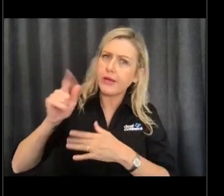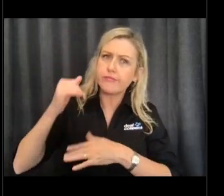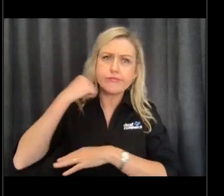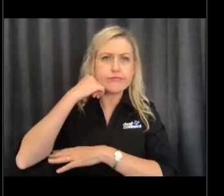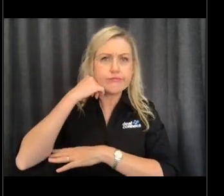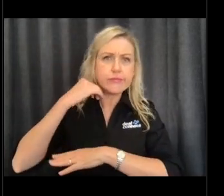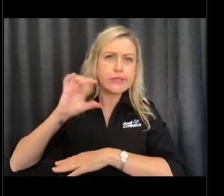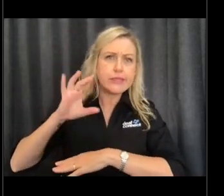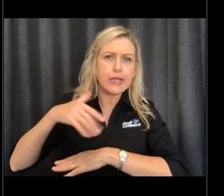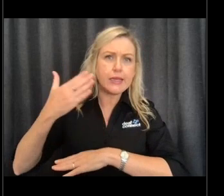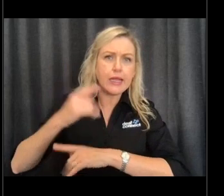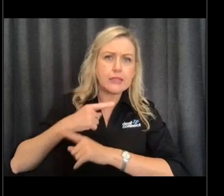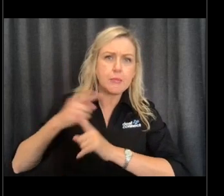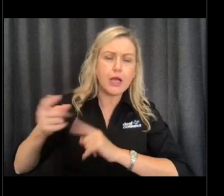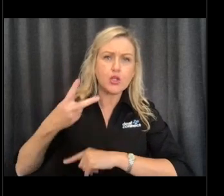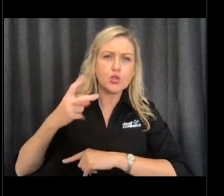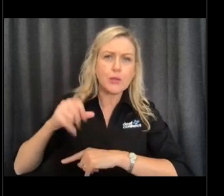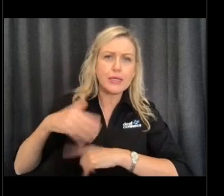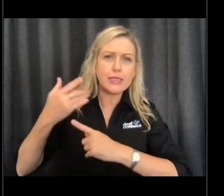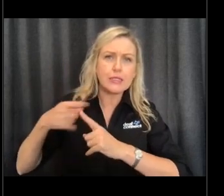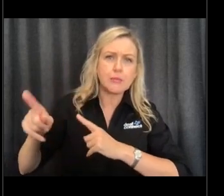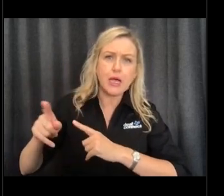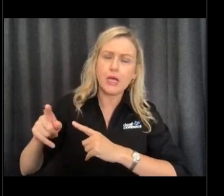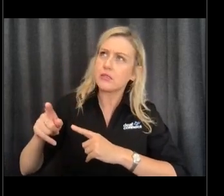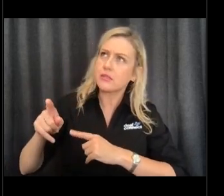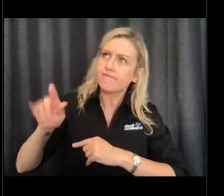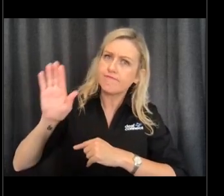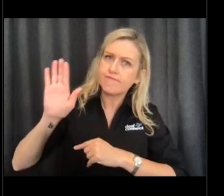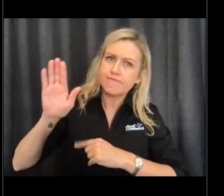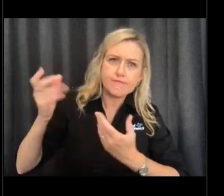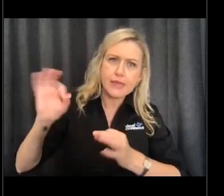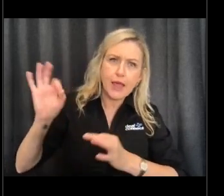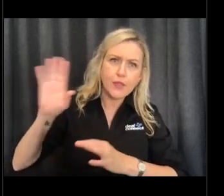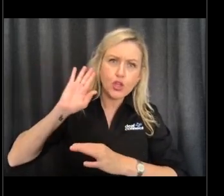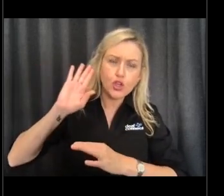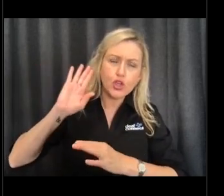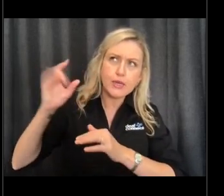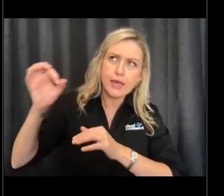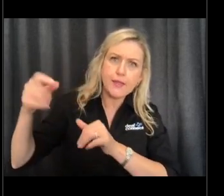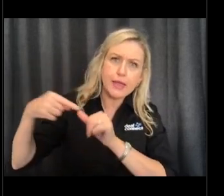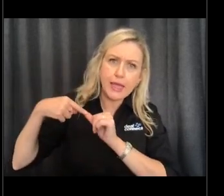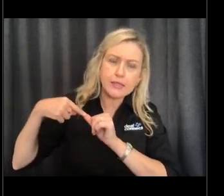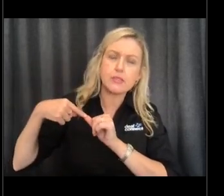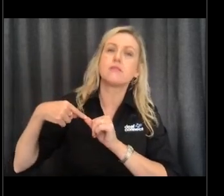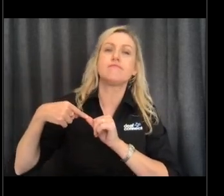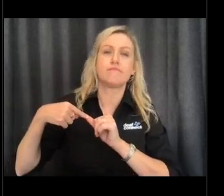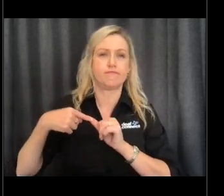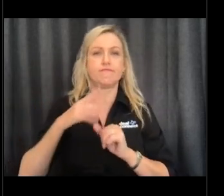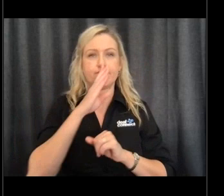when you can consider complaining about the delays to IVR and then the Australian complaints